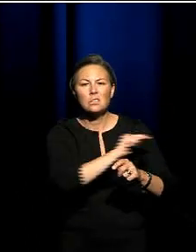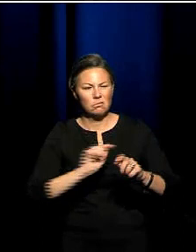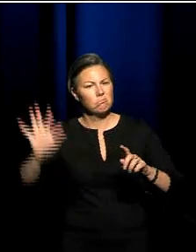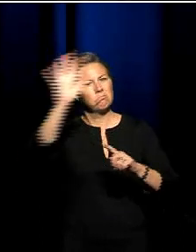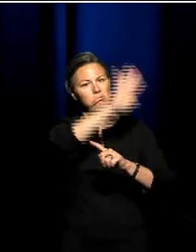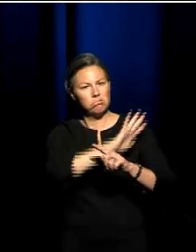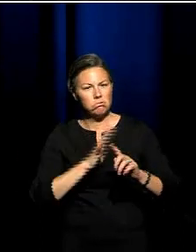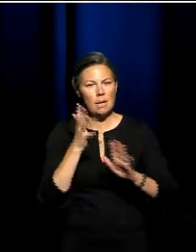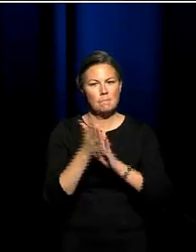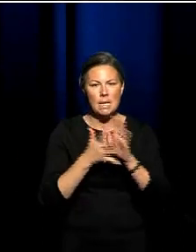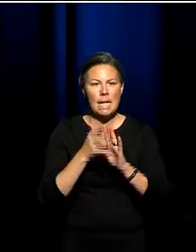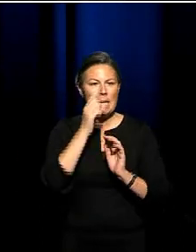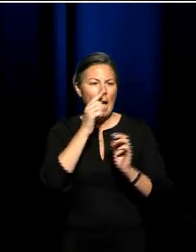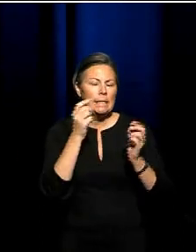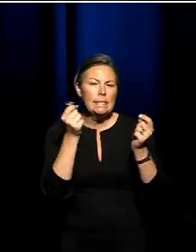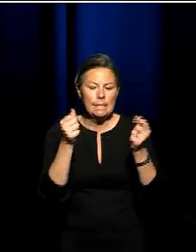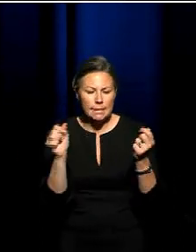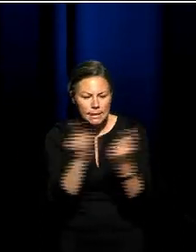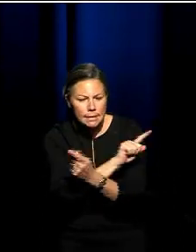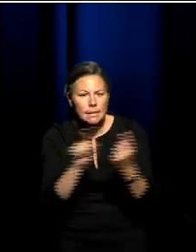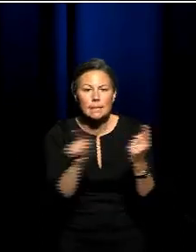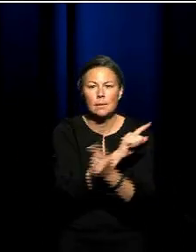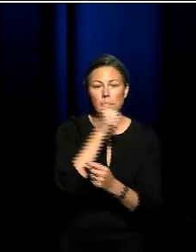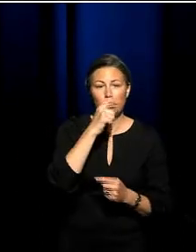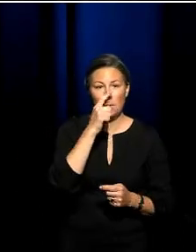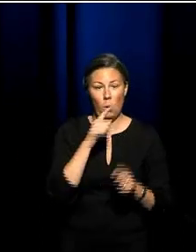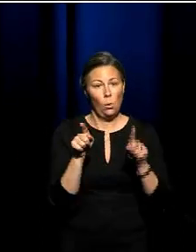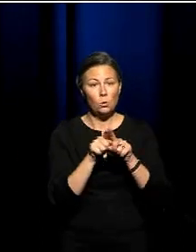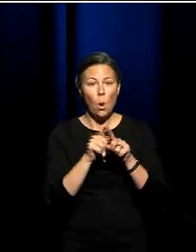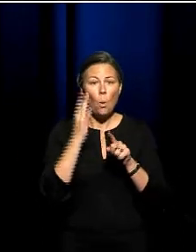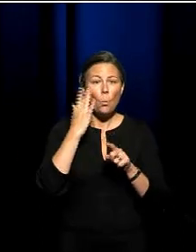readily. The Commission also intends to publish Auslan videos with closed